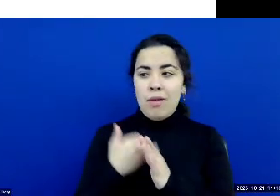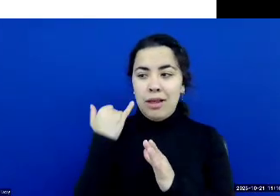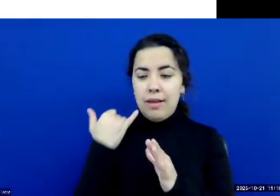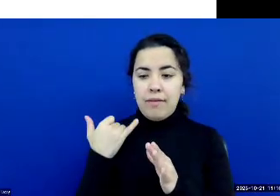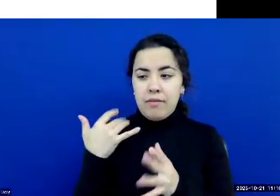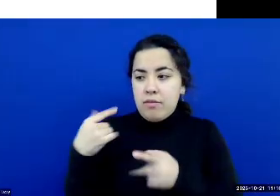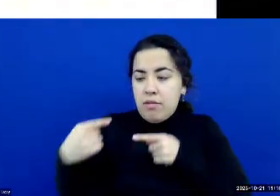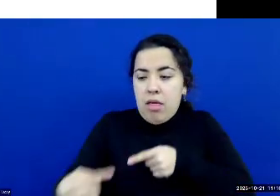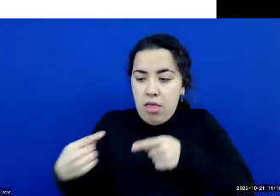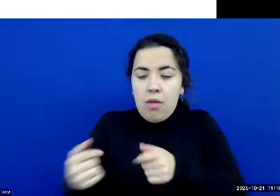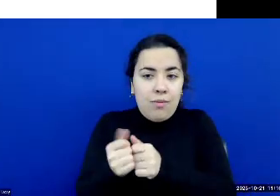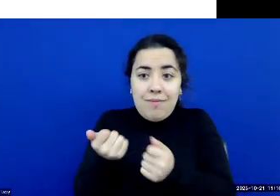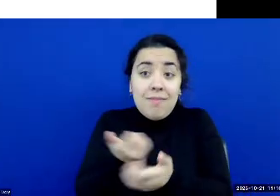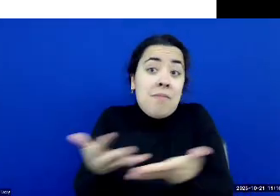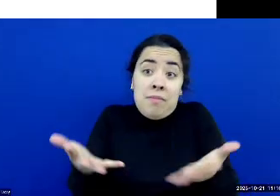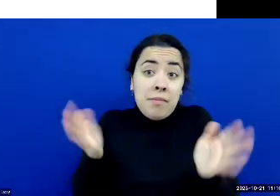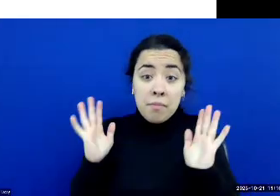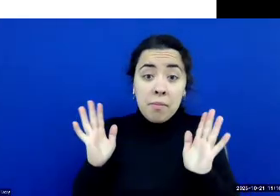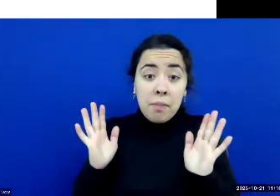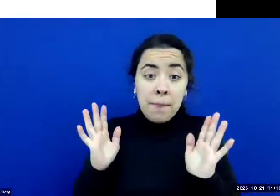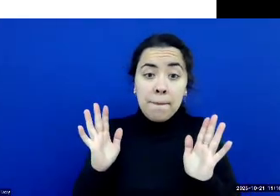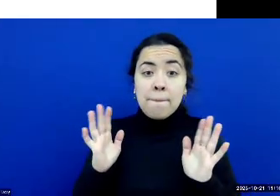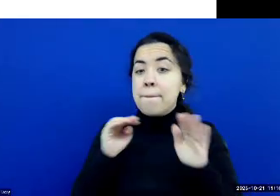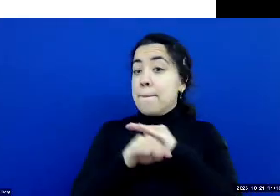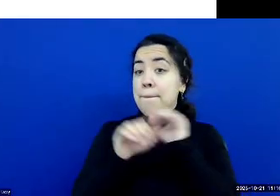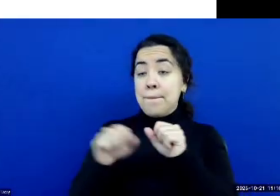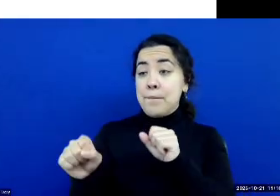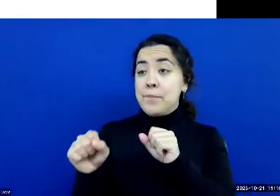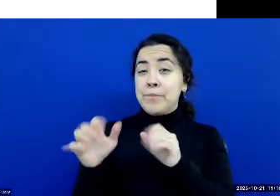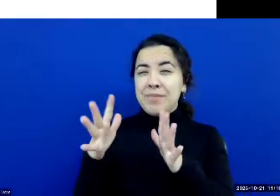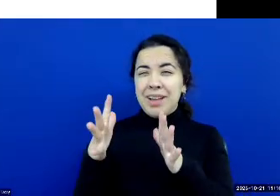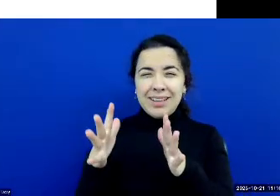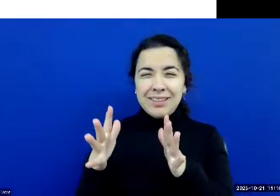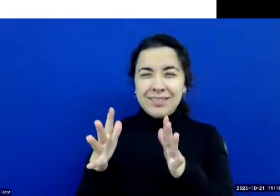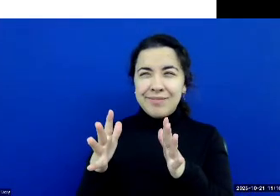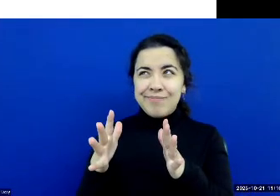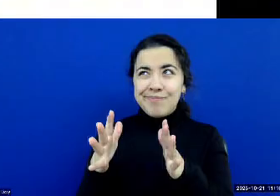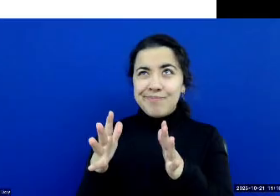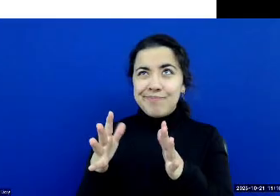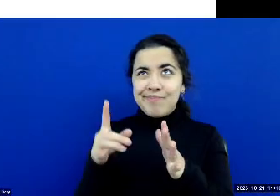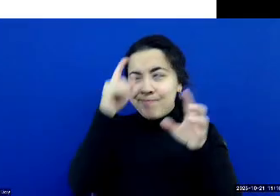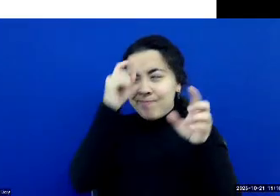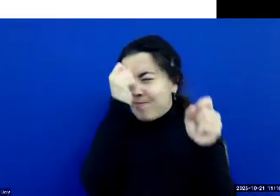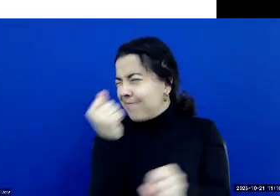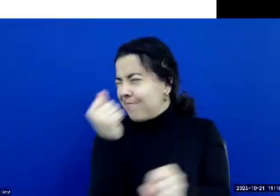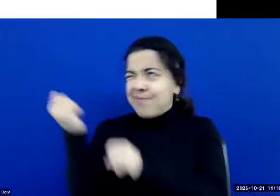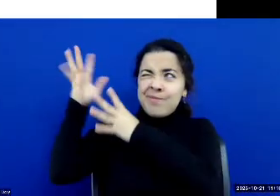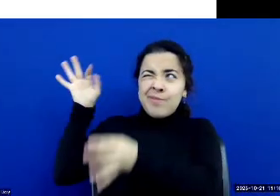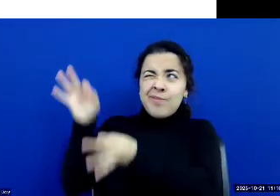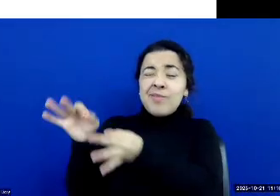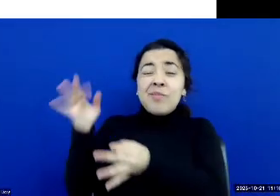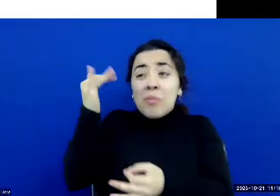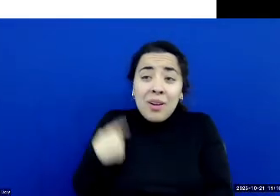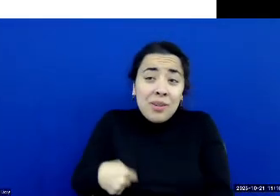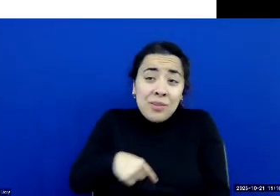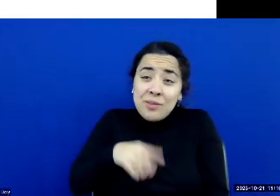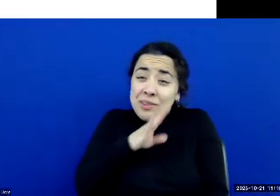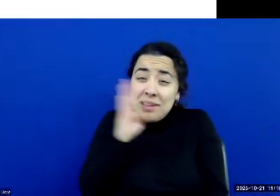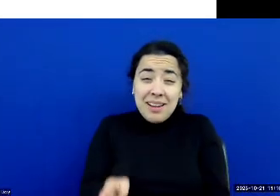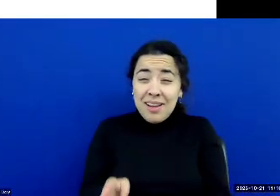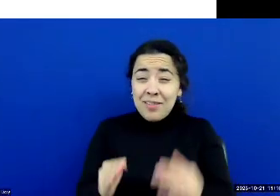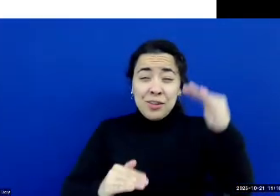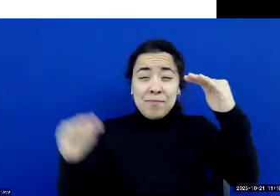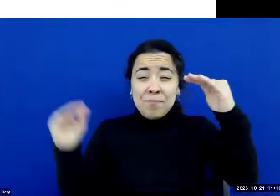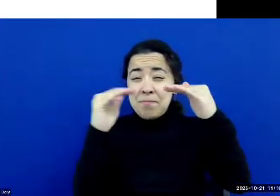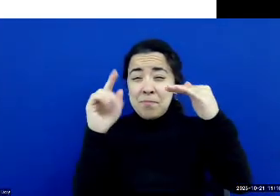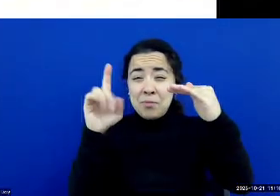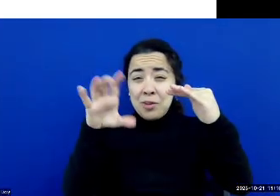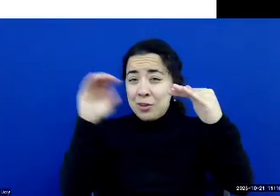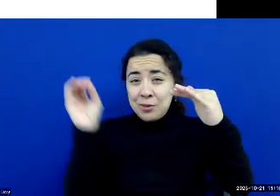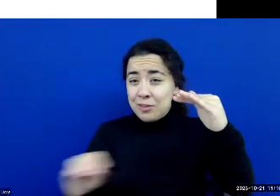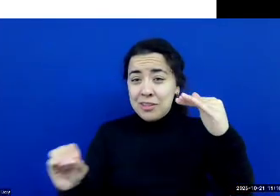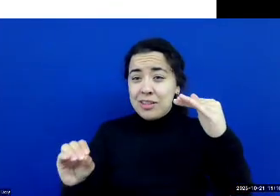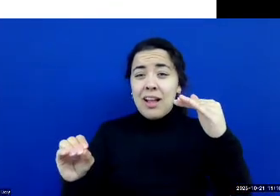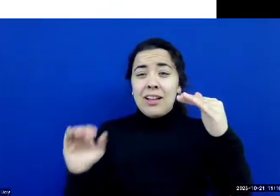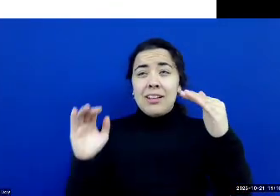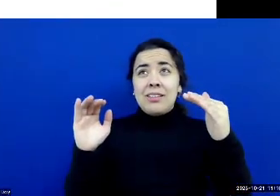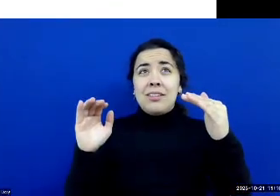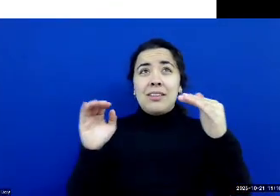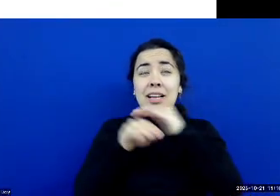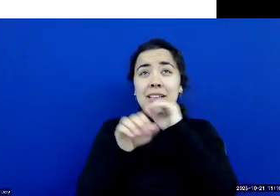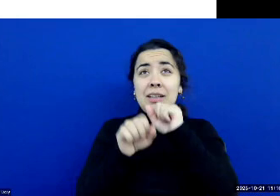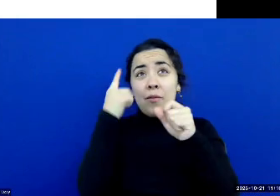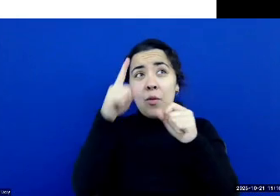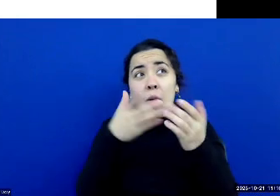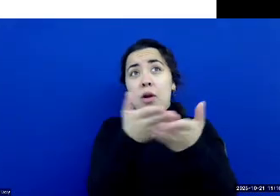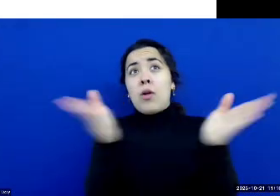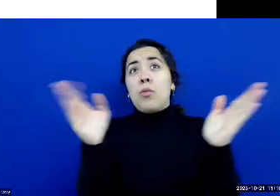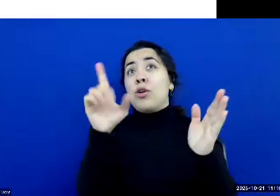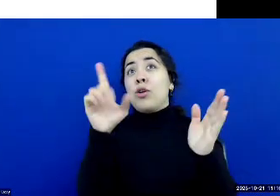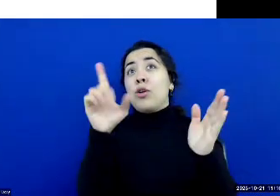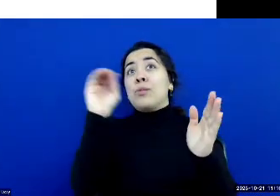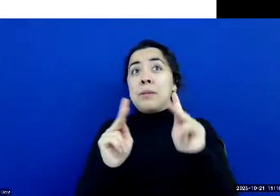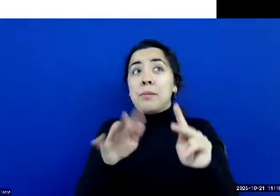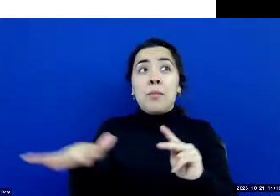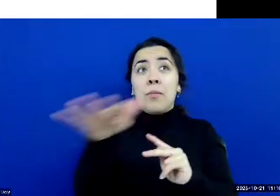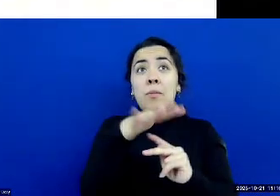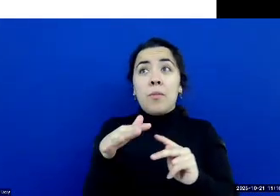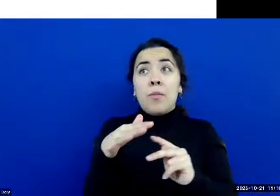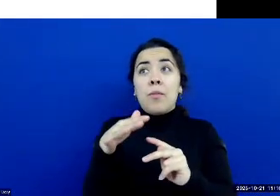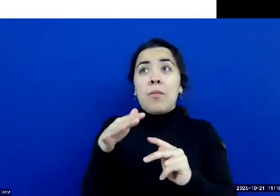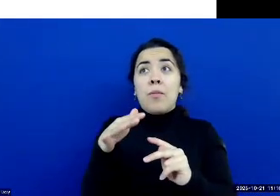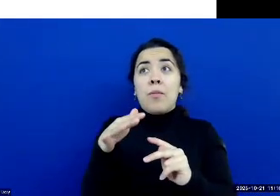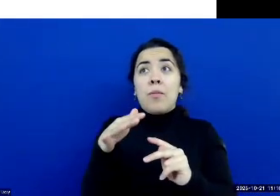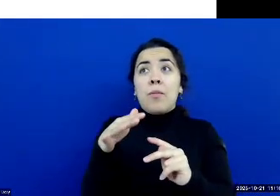Kathleen DeForest: when I have trouble with something, right? Well, being in accessibility kind of squashed that for me, because the truth is, we will never be 100% accessible to 100% of the people 100% of the time.